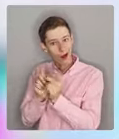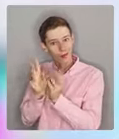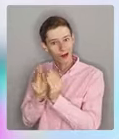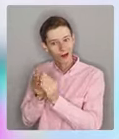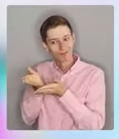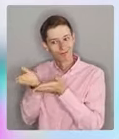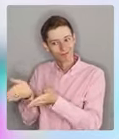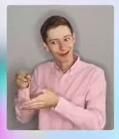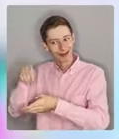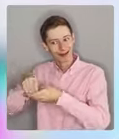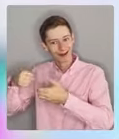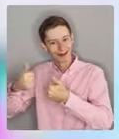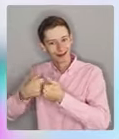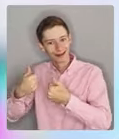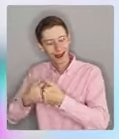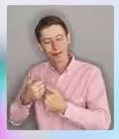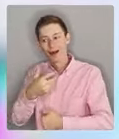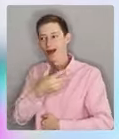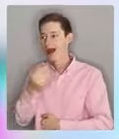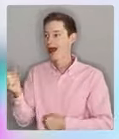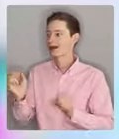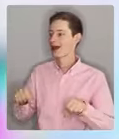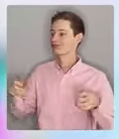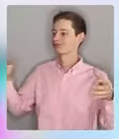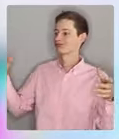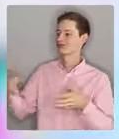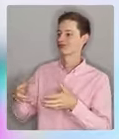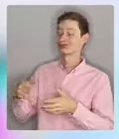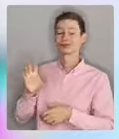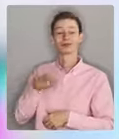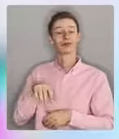We also use deep links to support third party tournaments and get togethers.